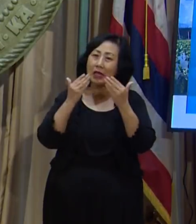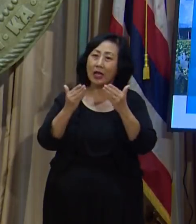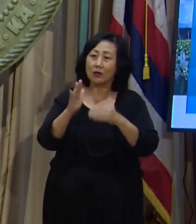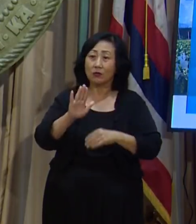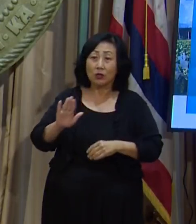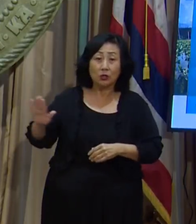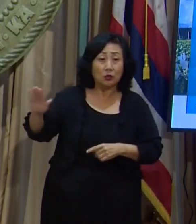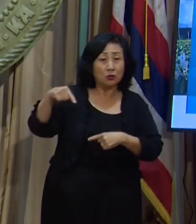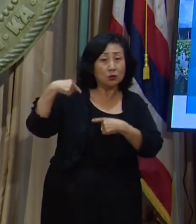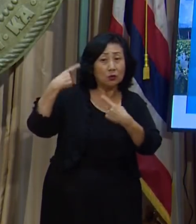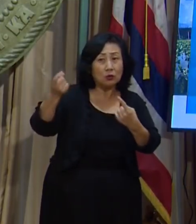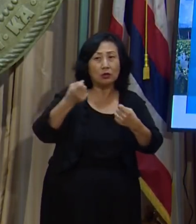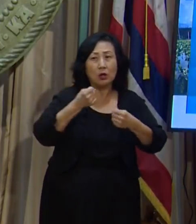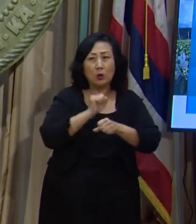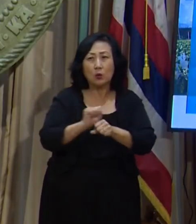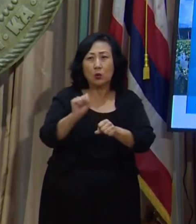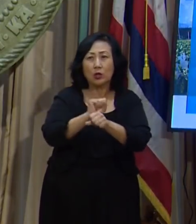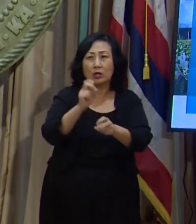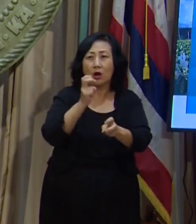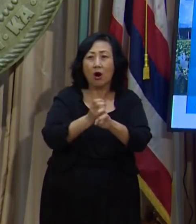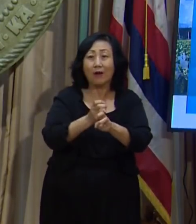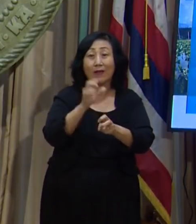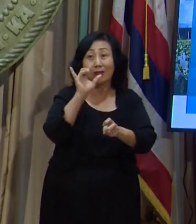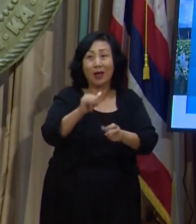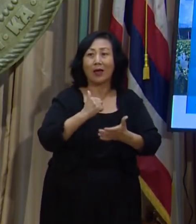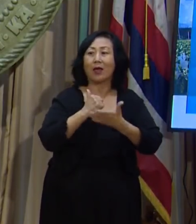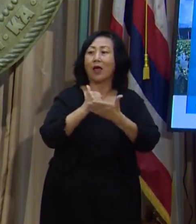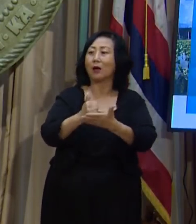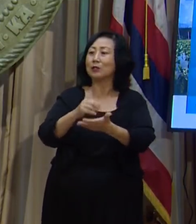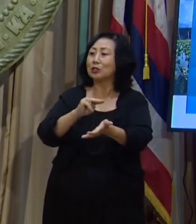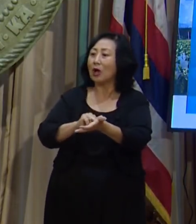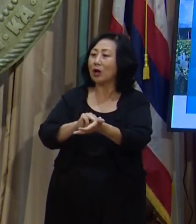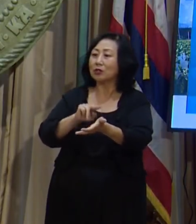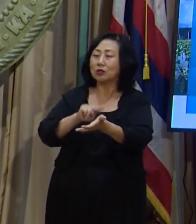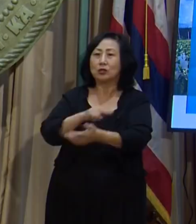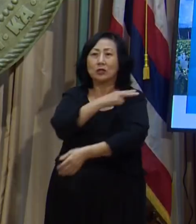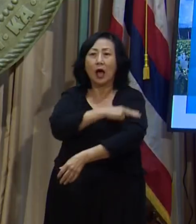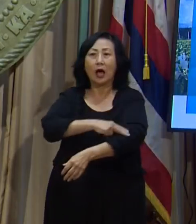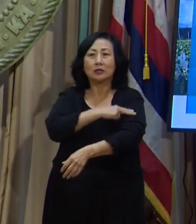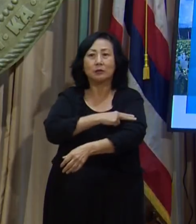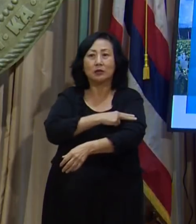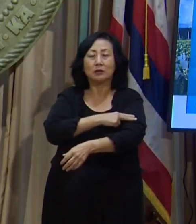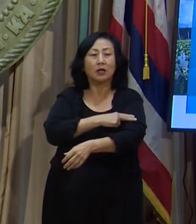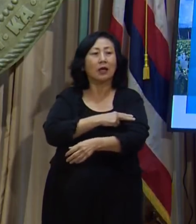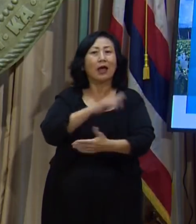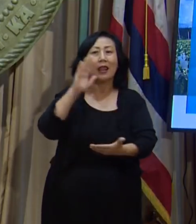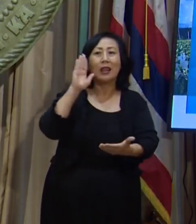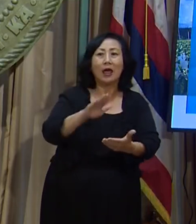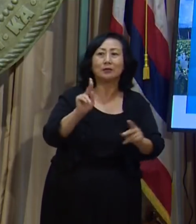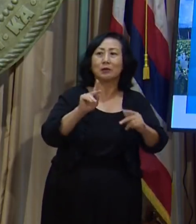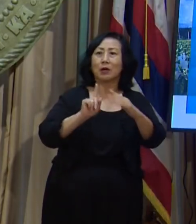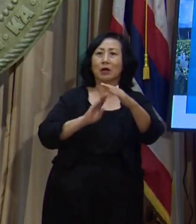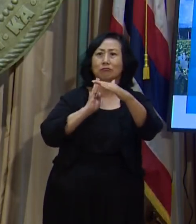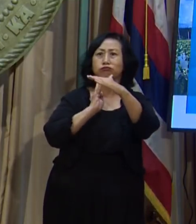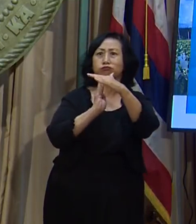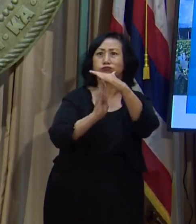DISTANCING, WHERE YOUR -- WEAR YOUR MASKS, AVOID GROUP GATHERINGS, WASHER HANDS. I WANT TO THANK YOU, BECAUSE